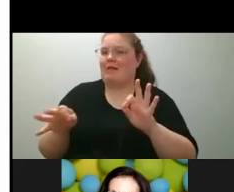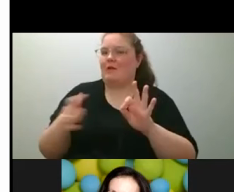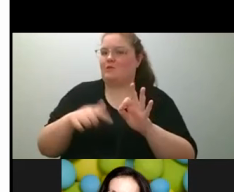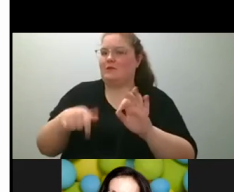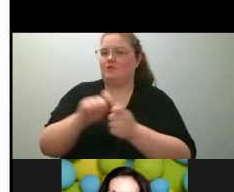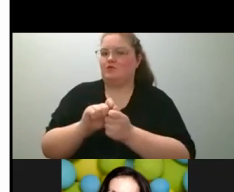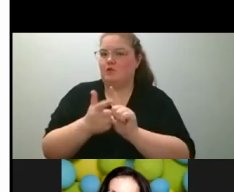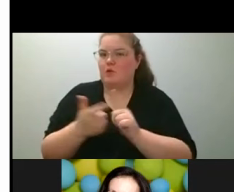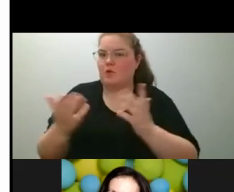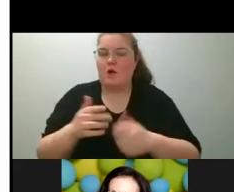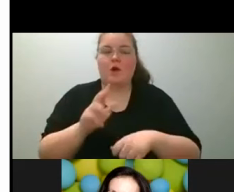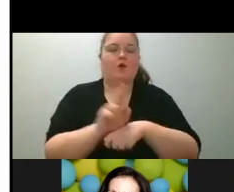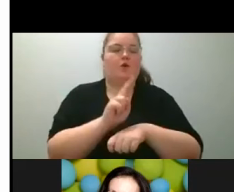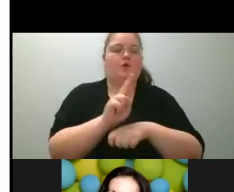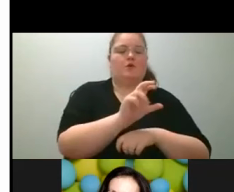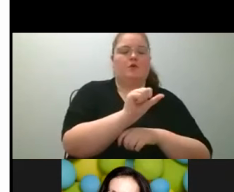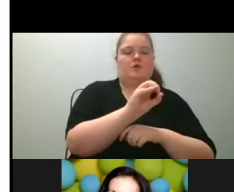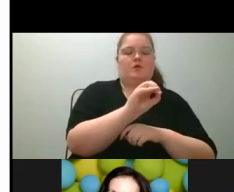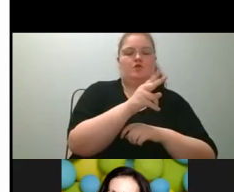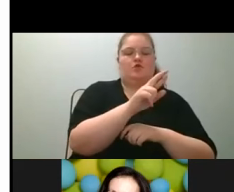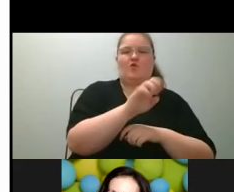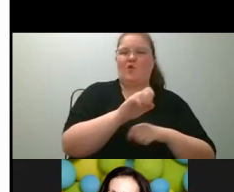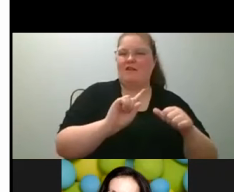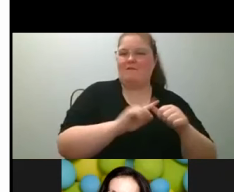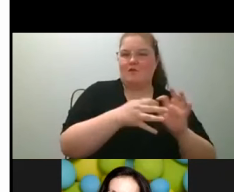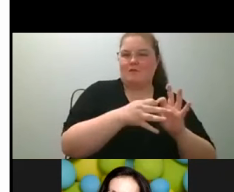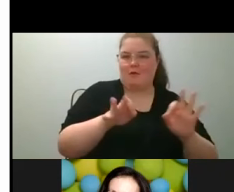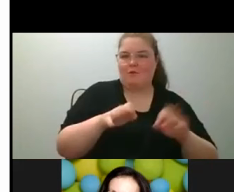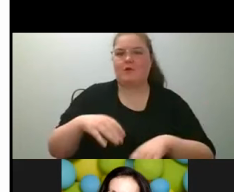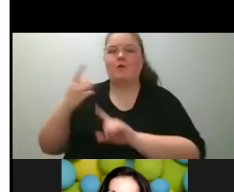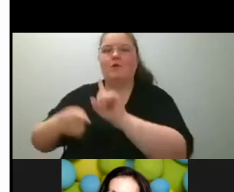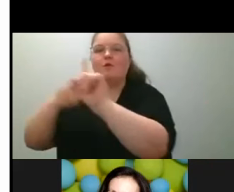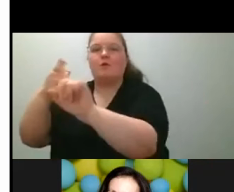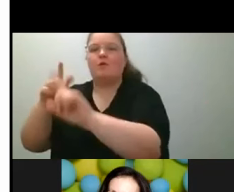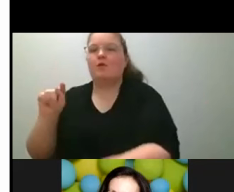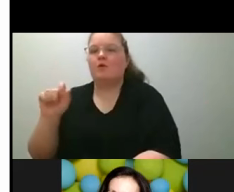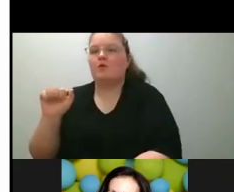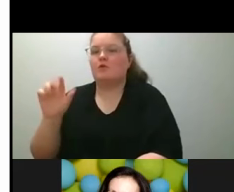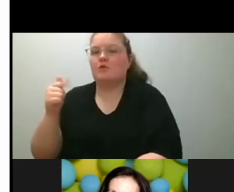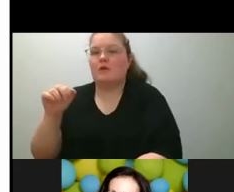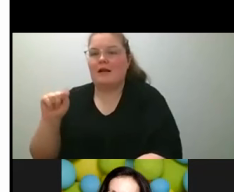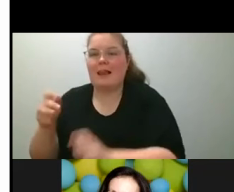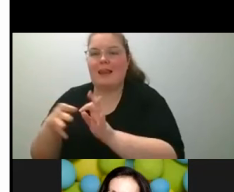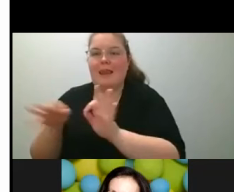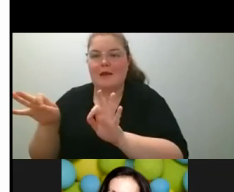source language and target language. Depending on what you're working on, whether it's with individuals who maybe have birth certificates